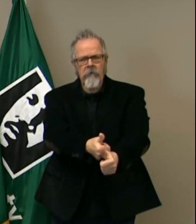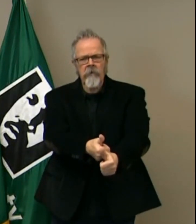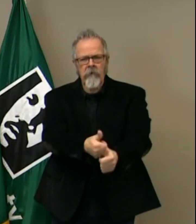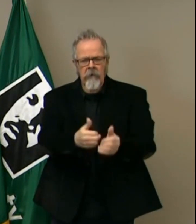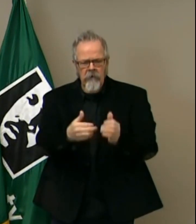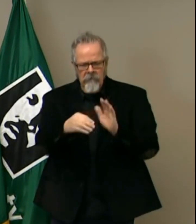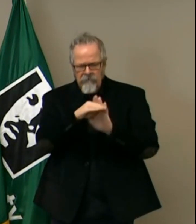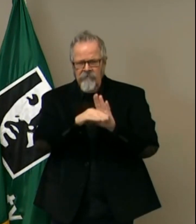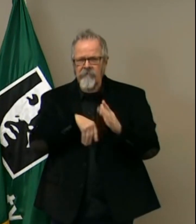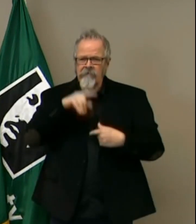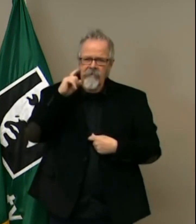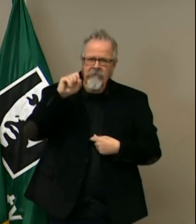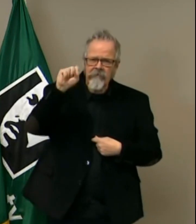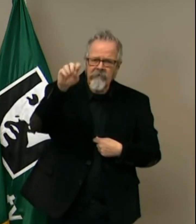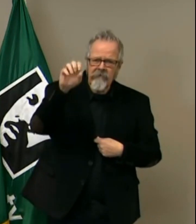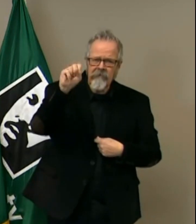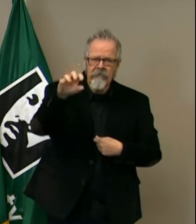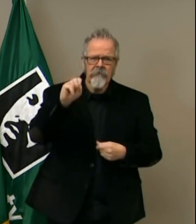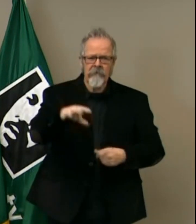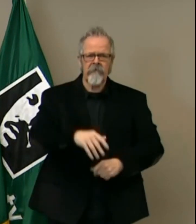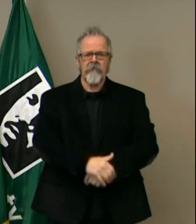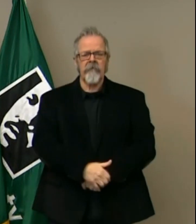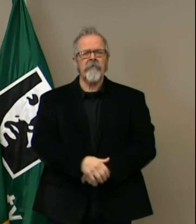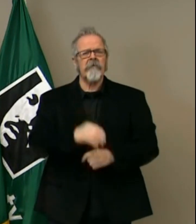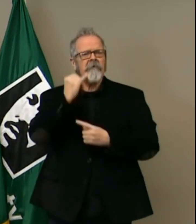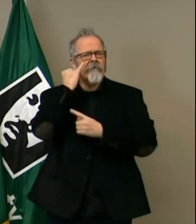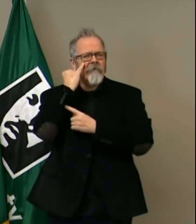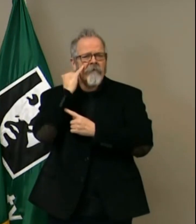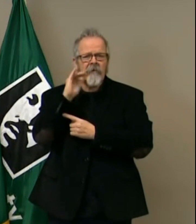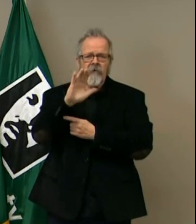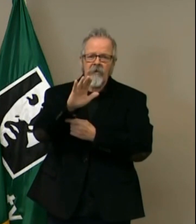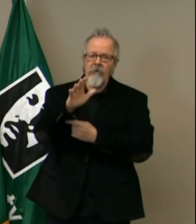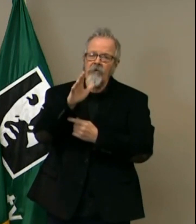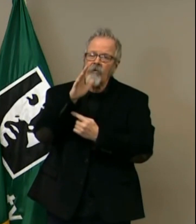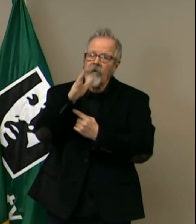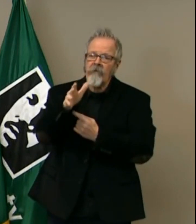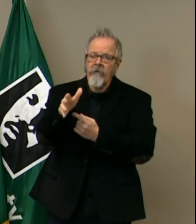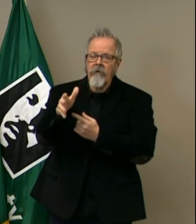going to go to the restaurant anymore because of this rule but if she's going to an art gala no you need to talk to her so you're not